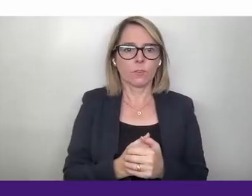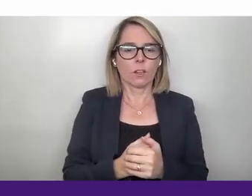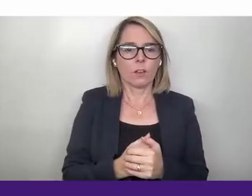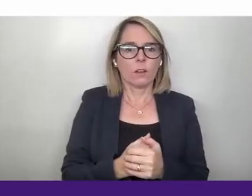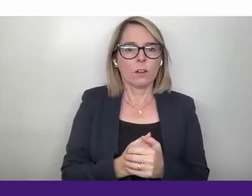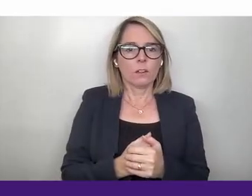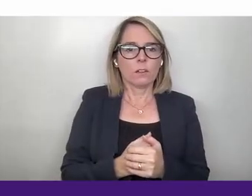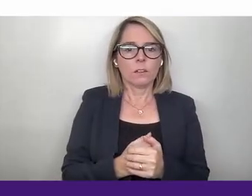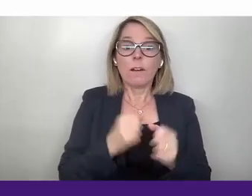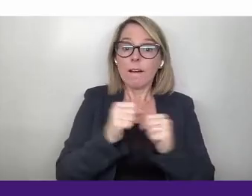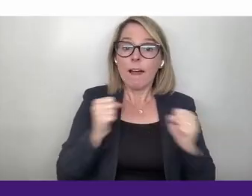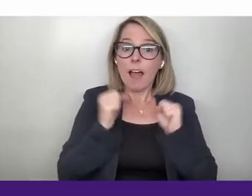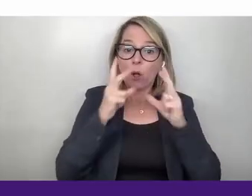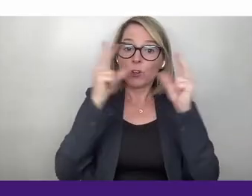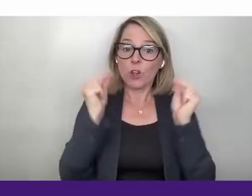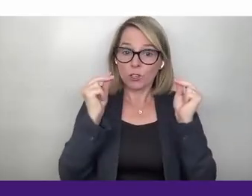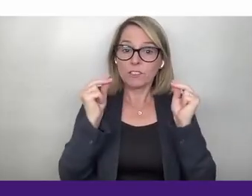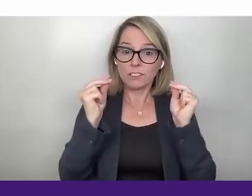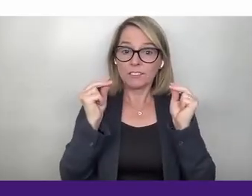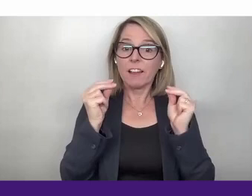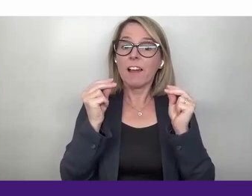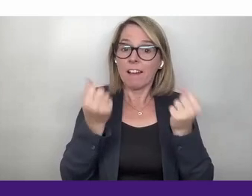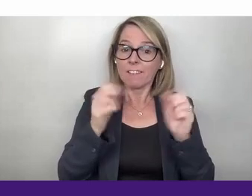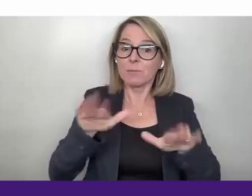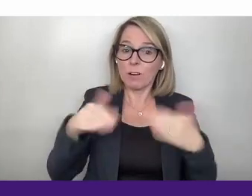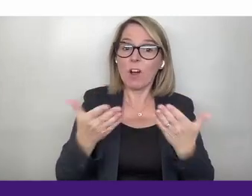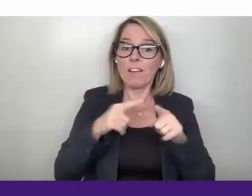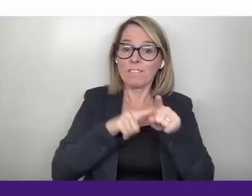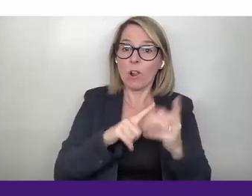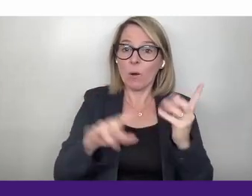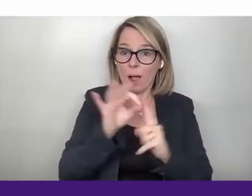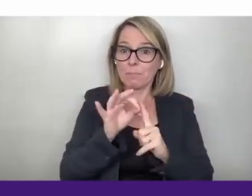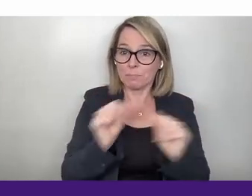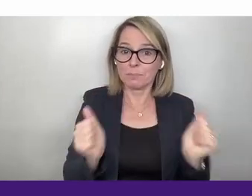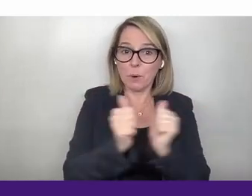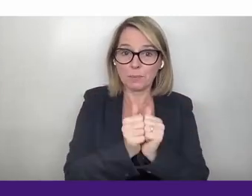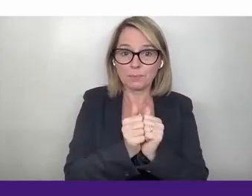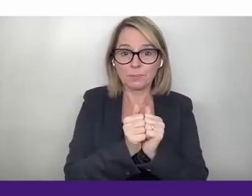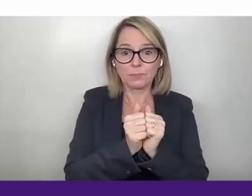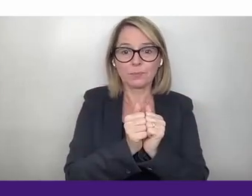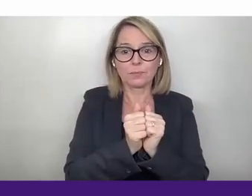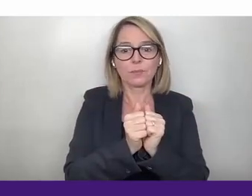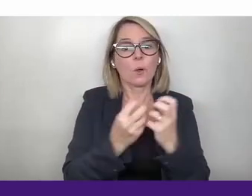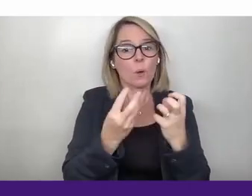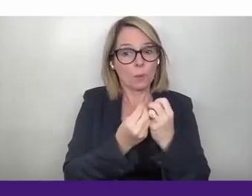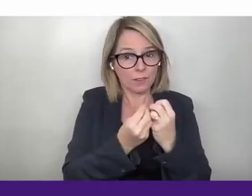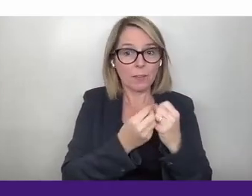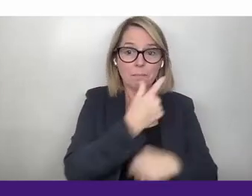Our nurses also offer follow up appointments with patients and their family or support people to